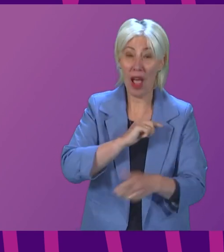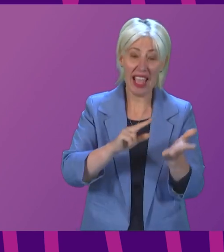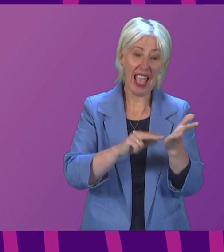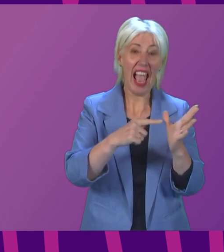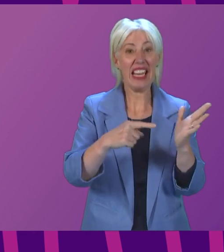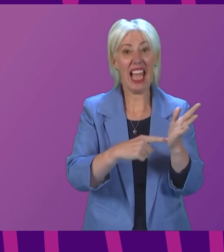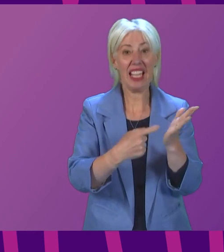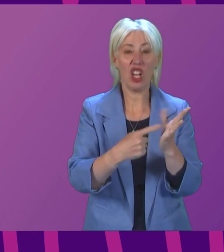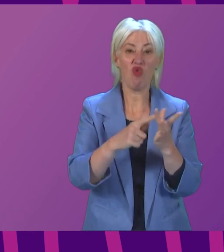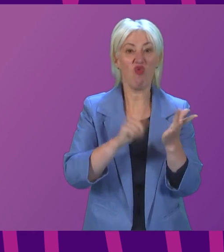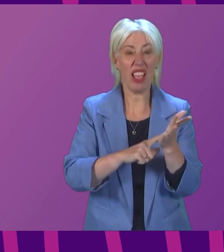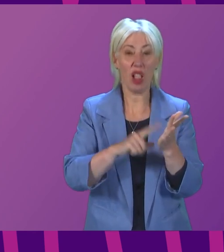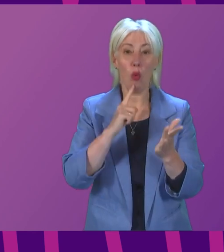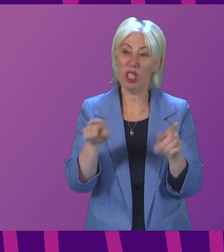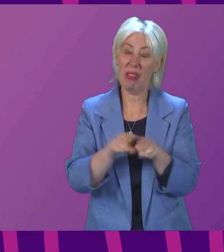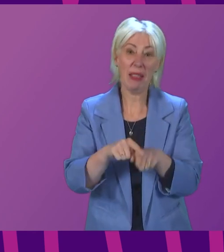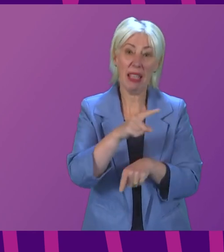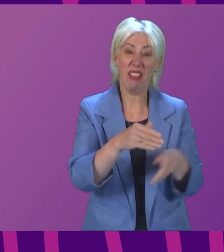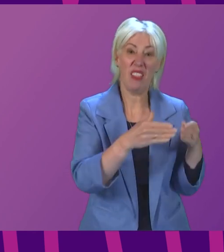CalMac on wheels.